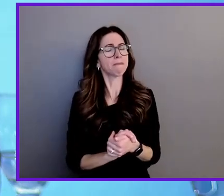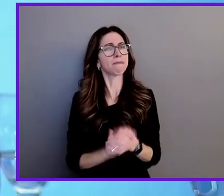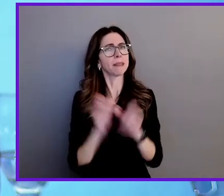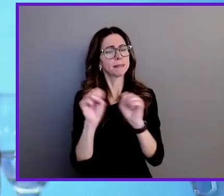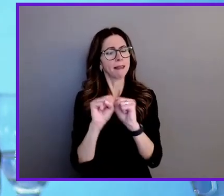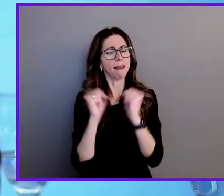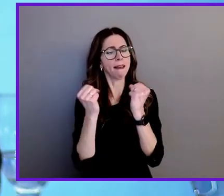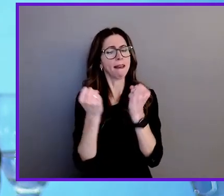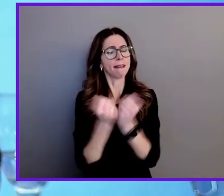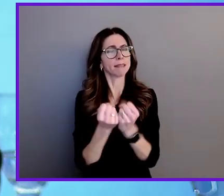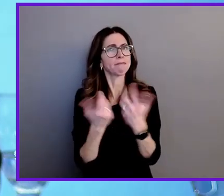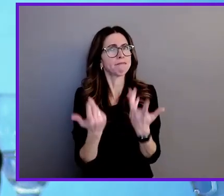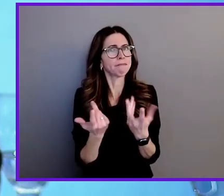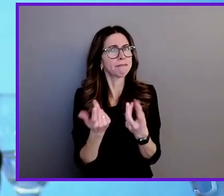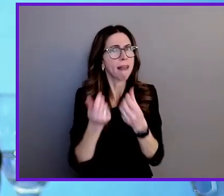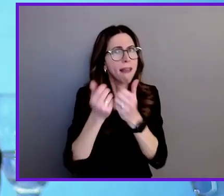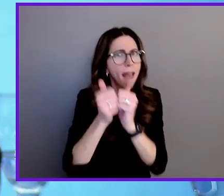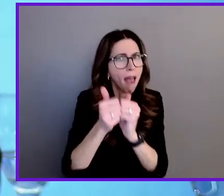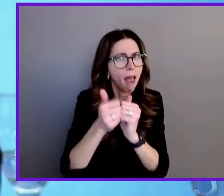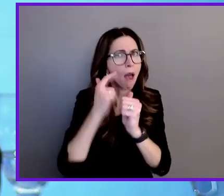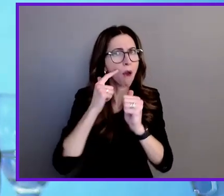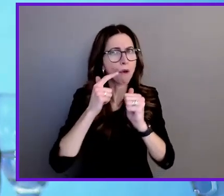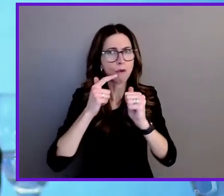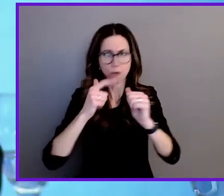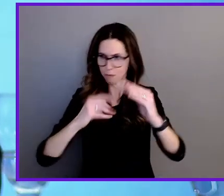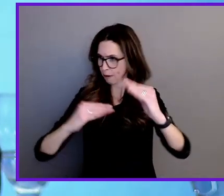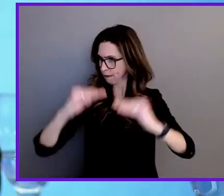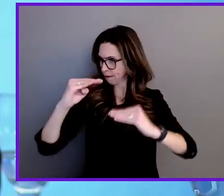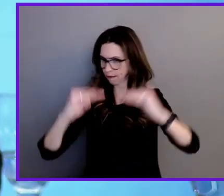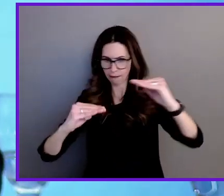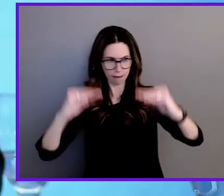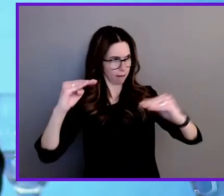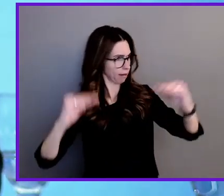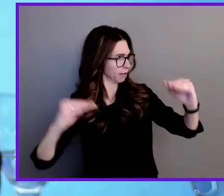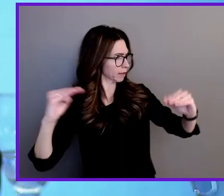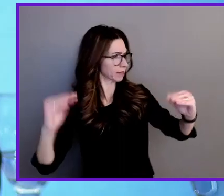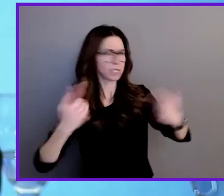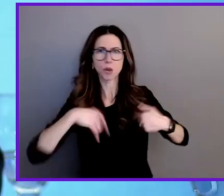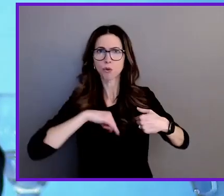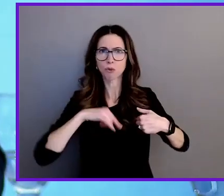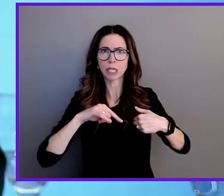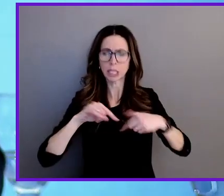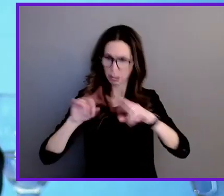of various groups in society, our relationship with First Nations